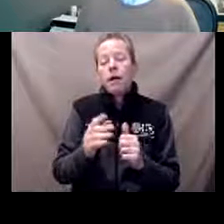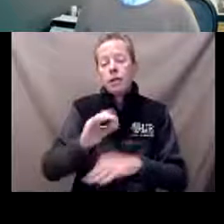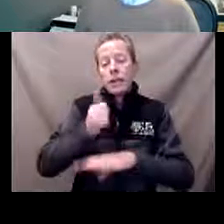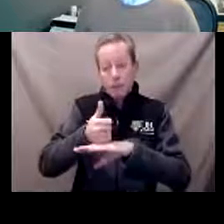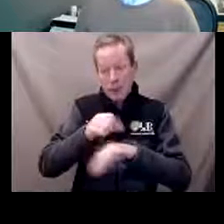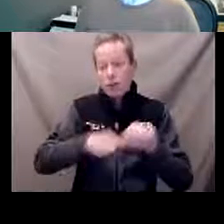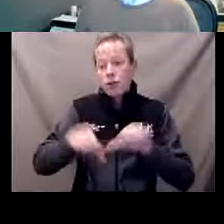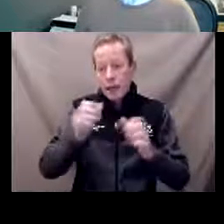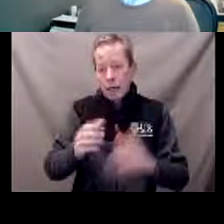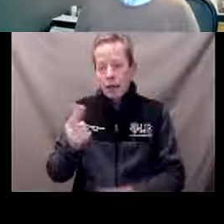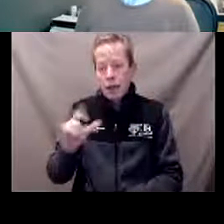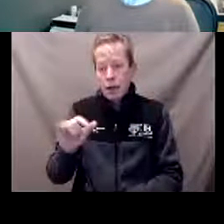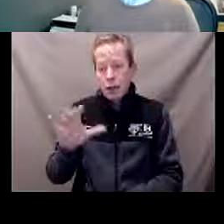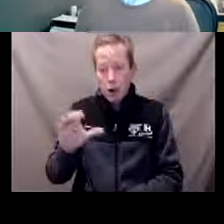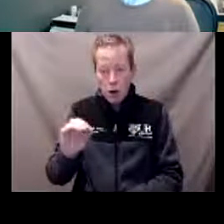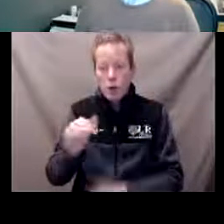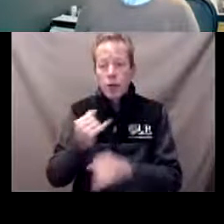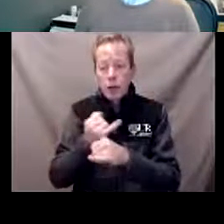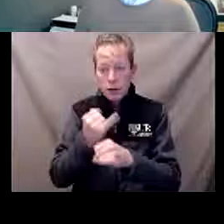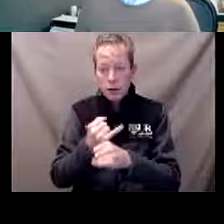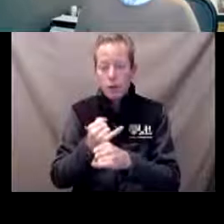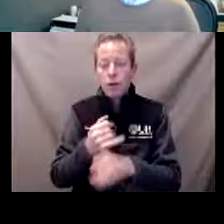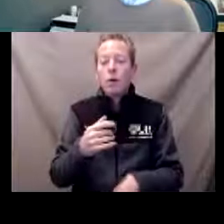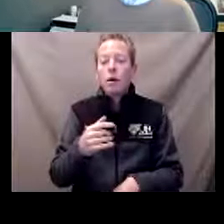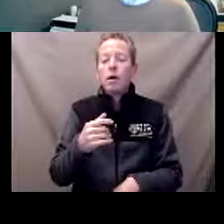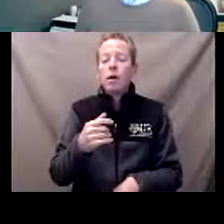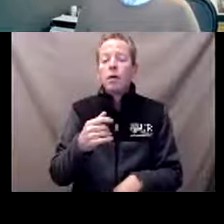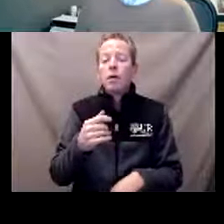Golisano Institute for Developmental Disability Nursing nursing at St. John Fisher College. Her